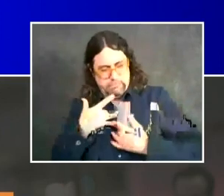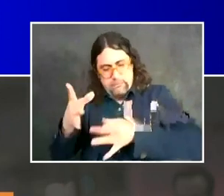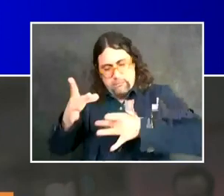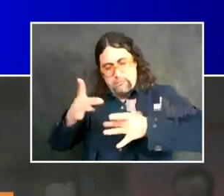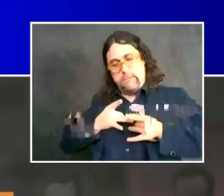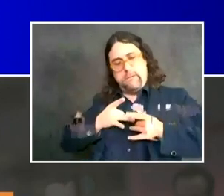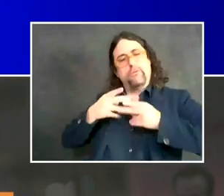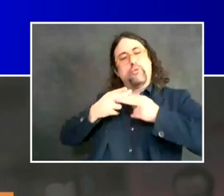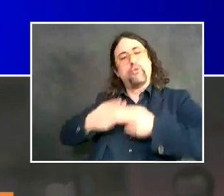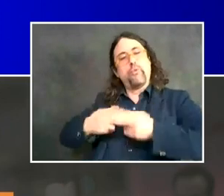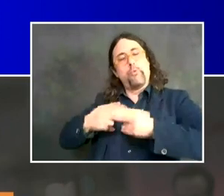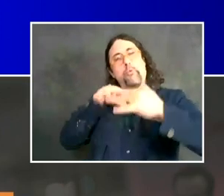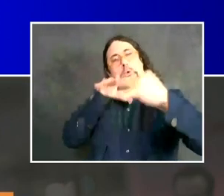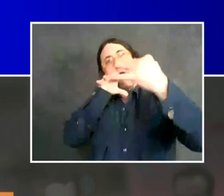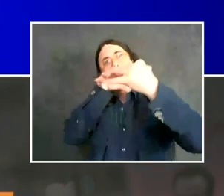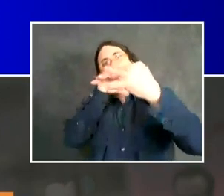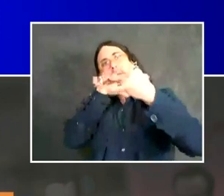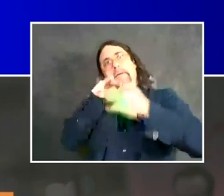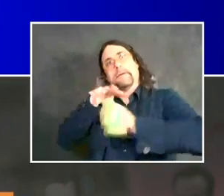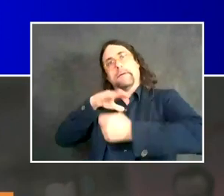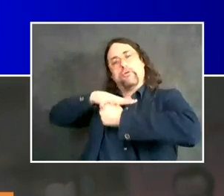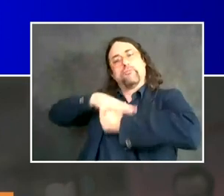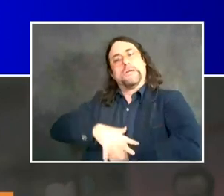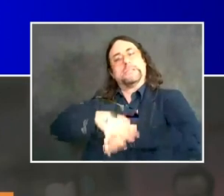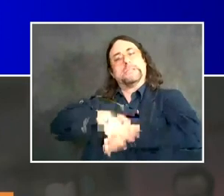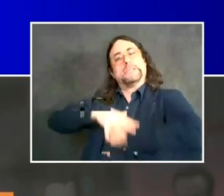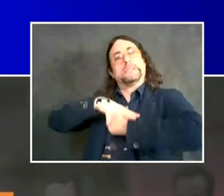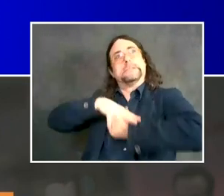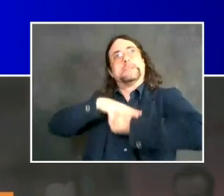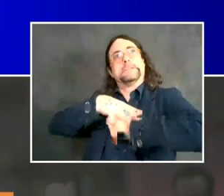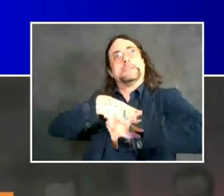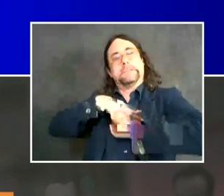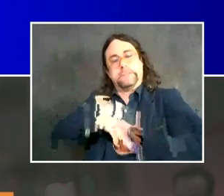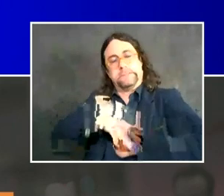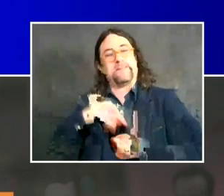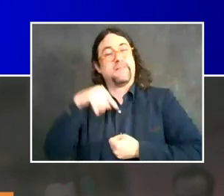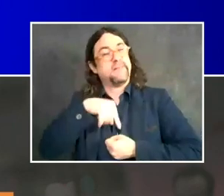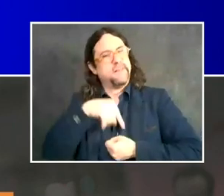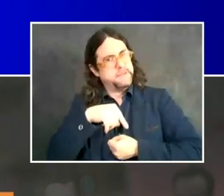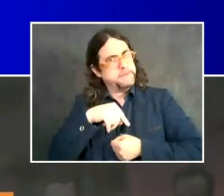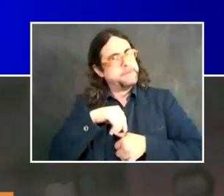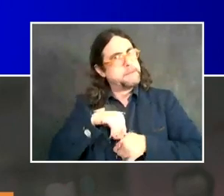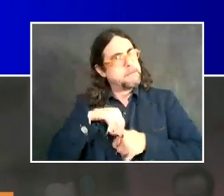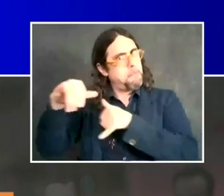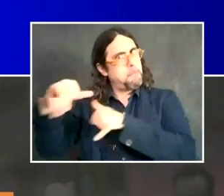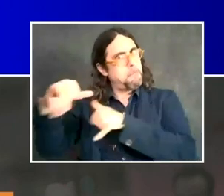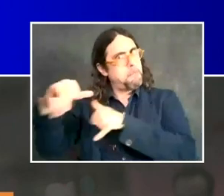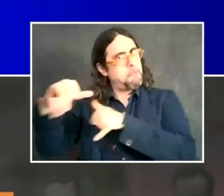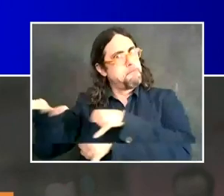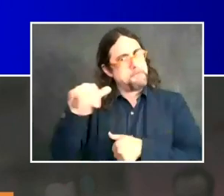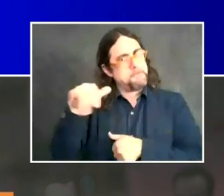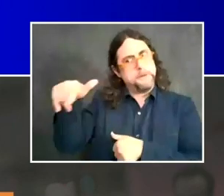OF HEALTH REALITY IS NOT TO IGNORE IT BUT TAKE IT HEAD ON.